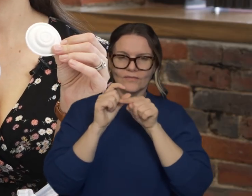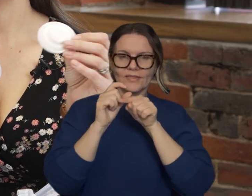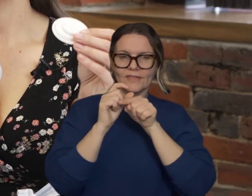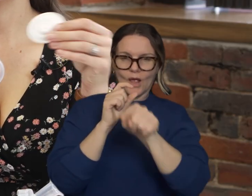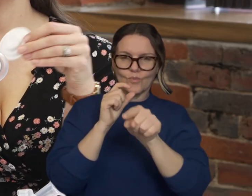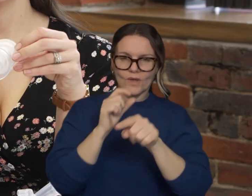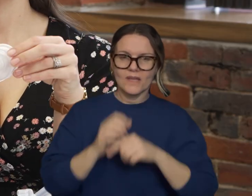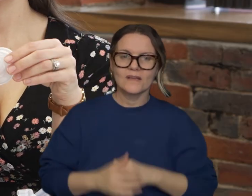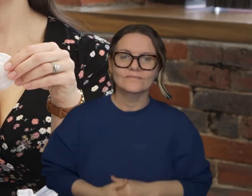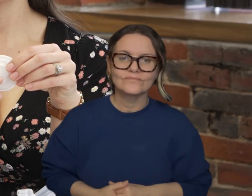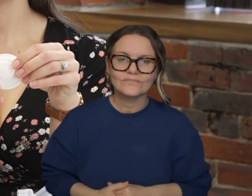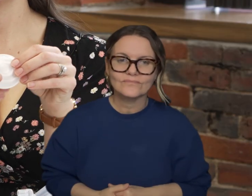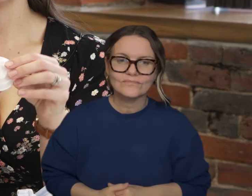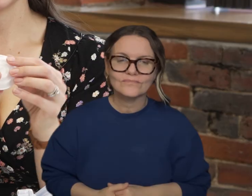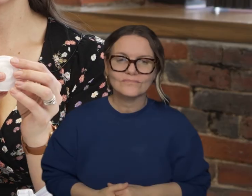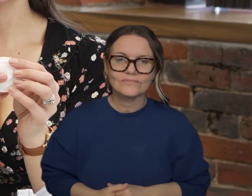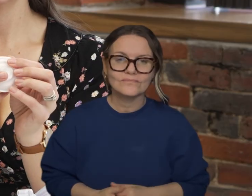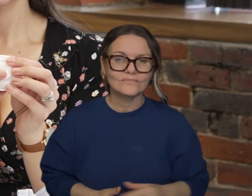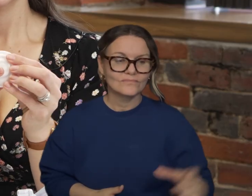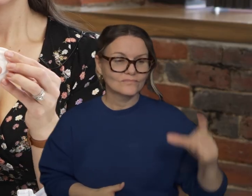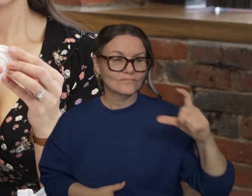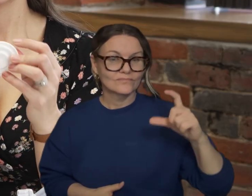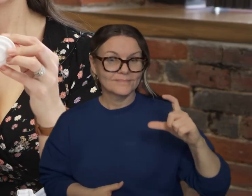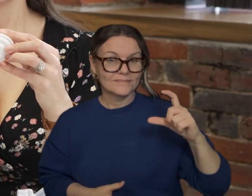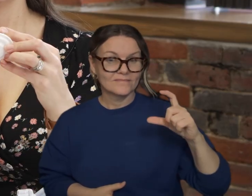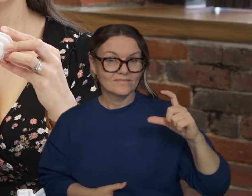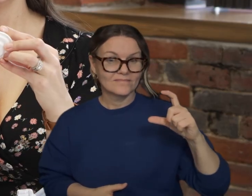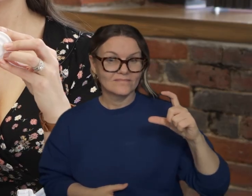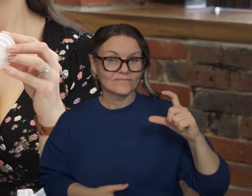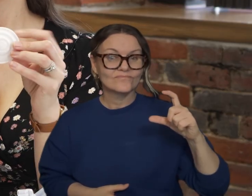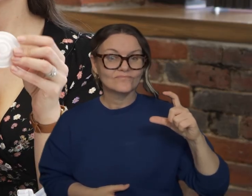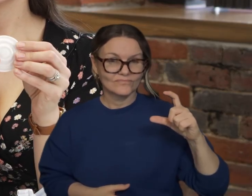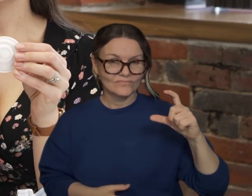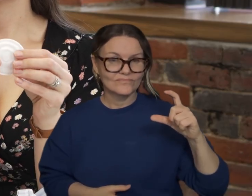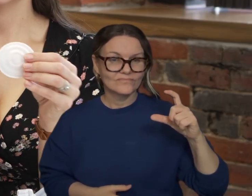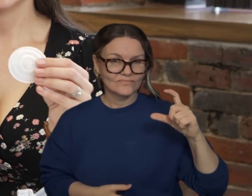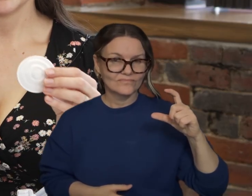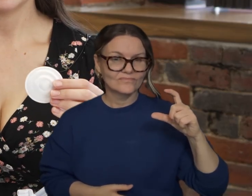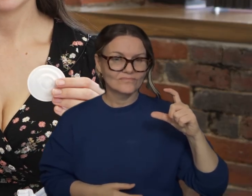away from you and bring that around the back now it is fully sealed all the way around the edge